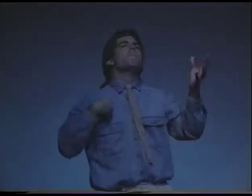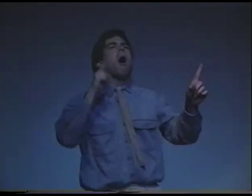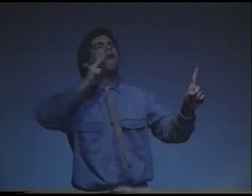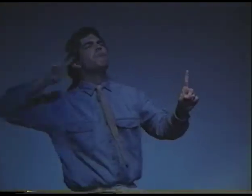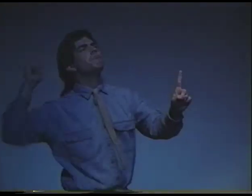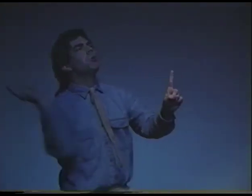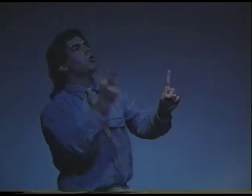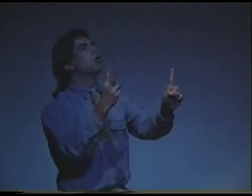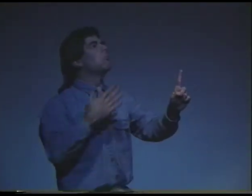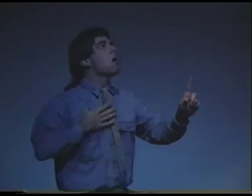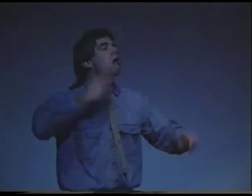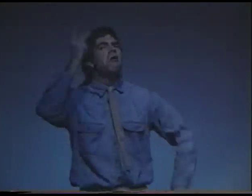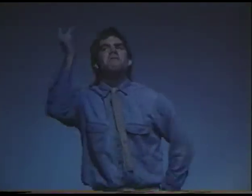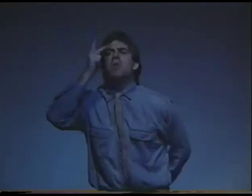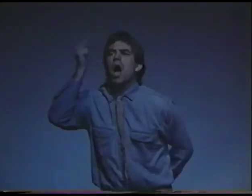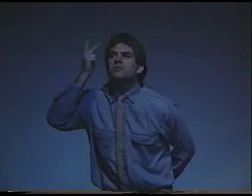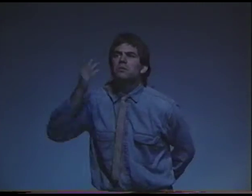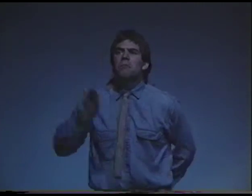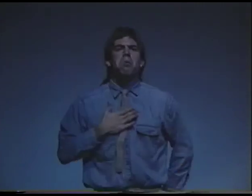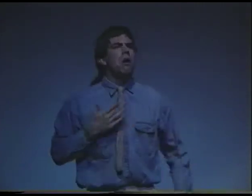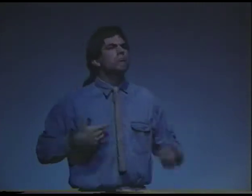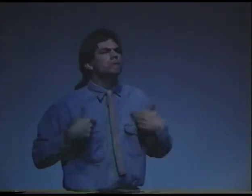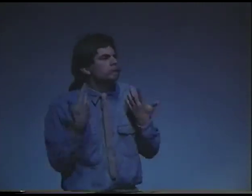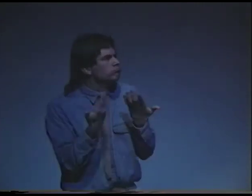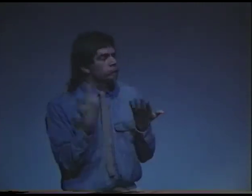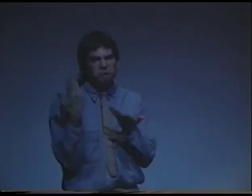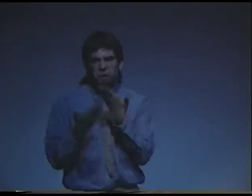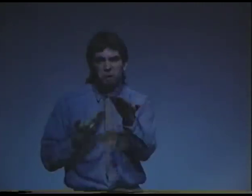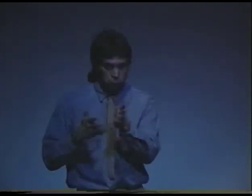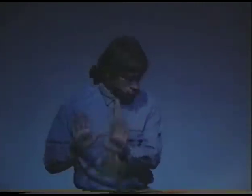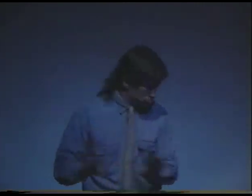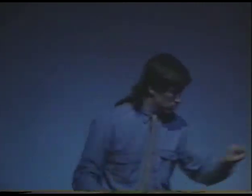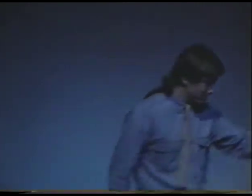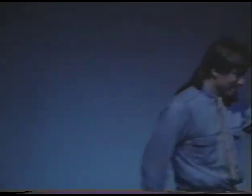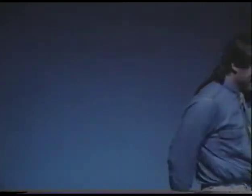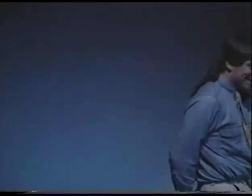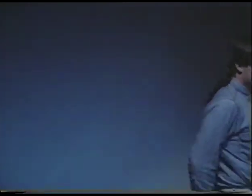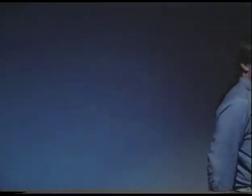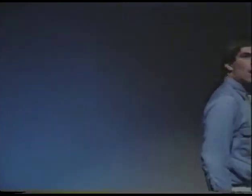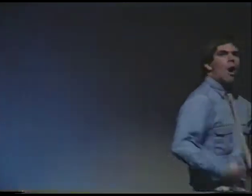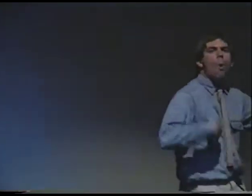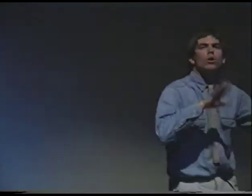,, that means my views and philosophy, things like that.